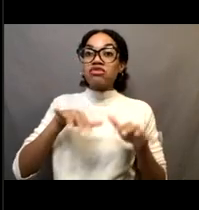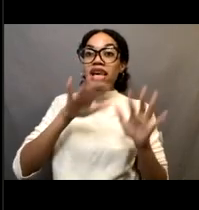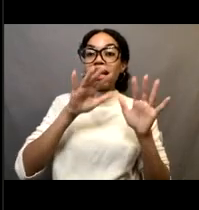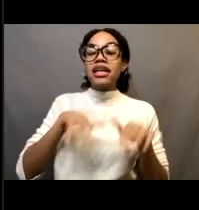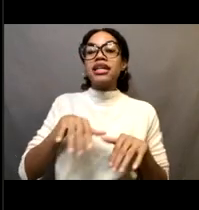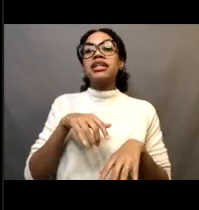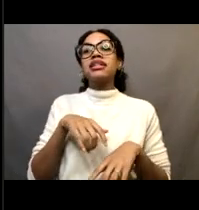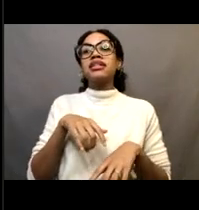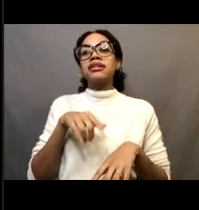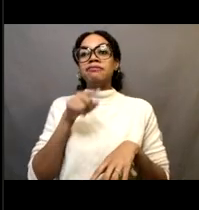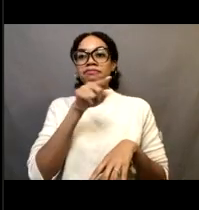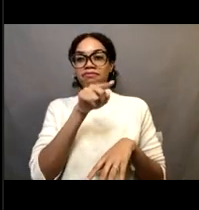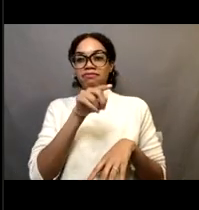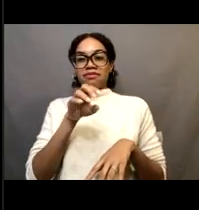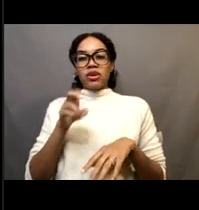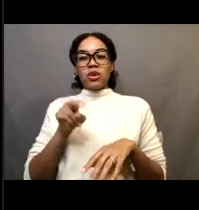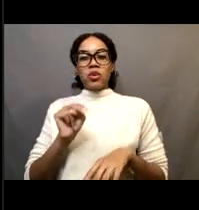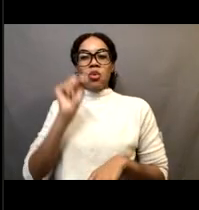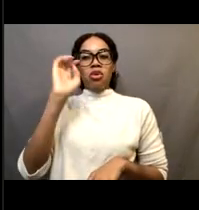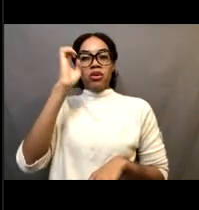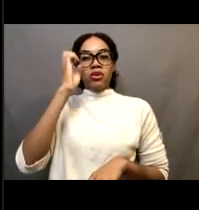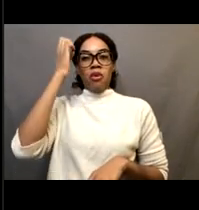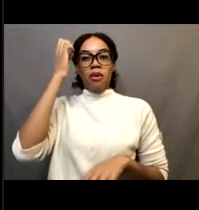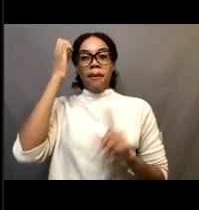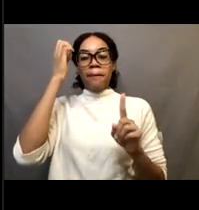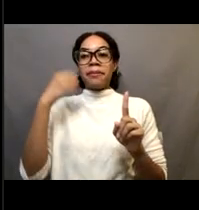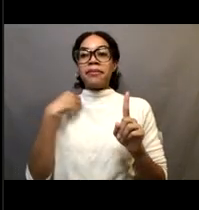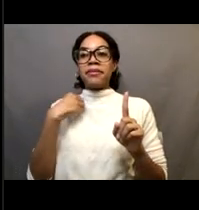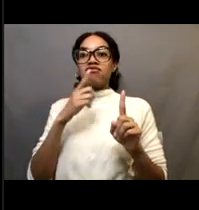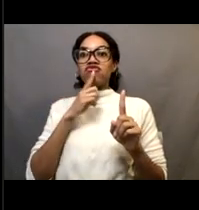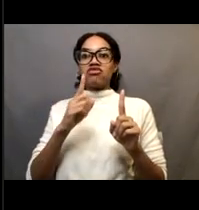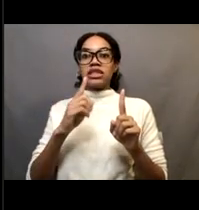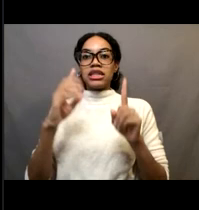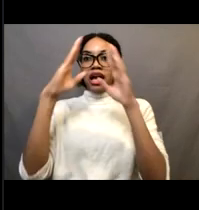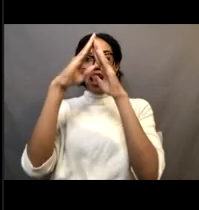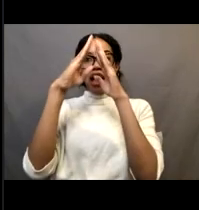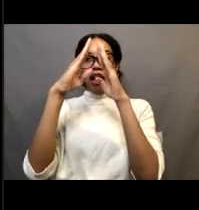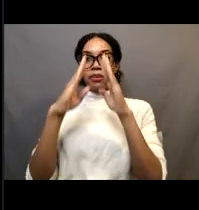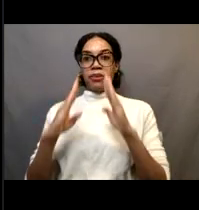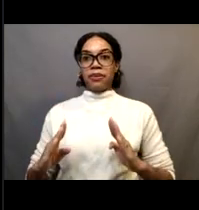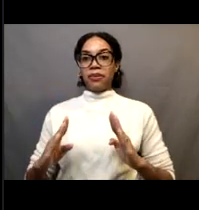with really really steep roof so that the rain can shut off very quickly